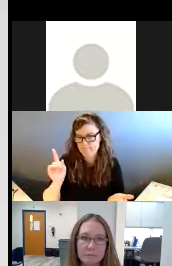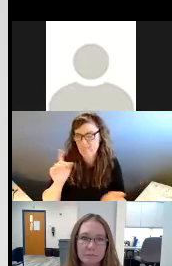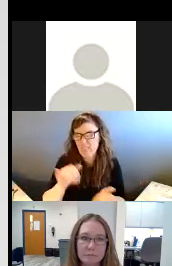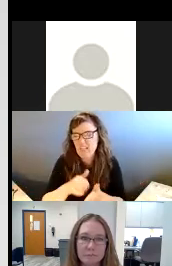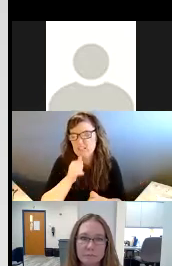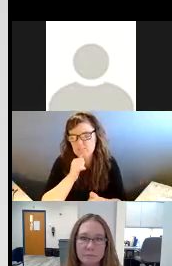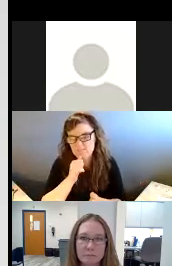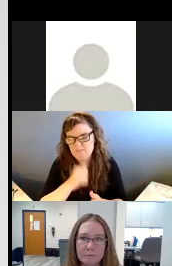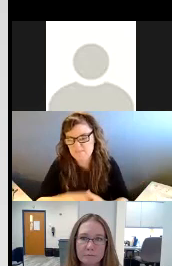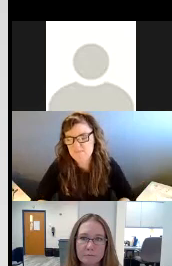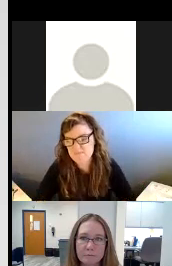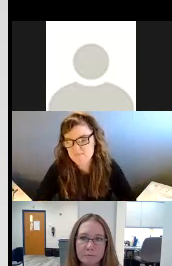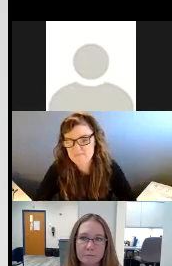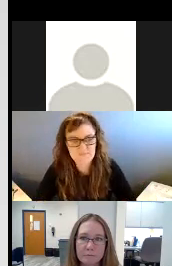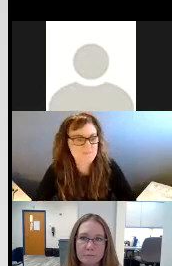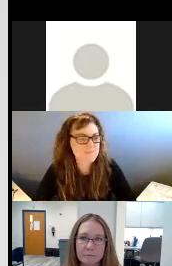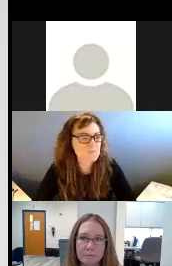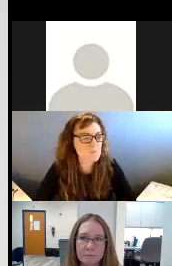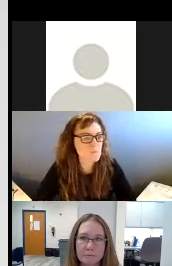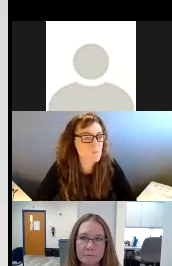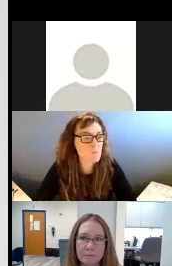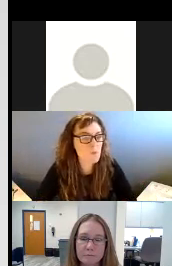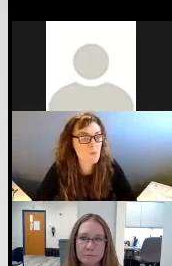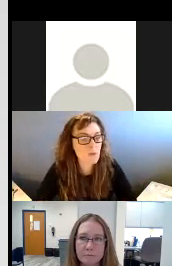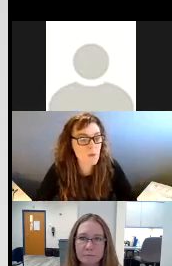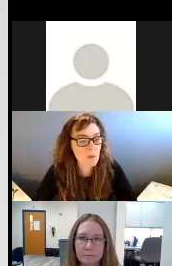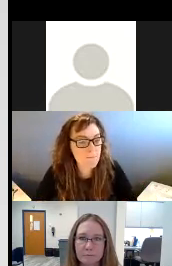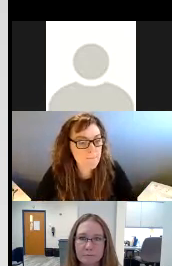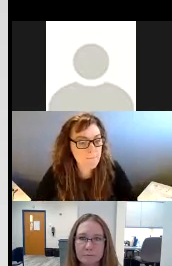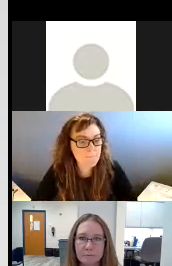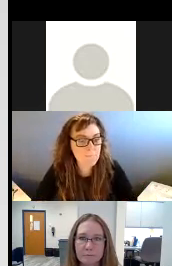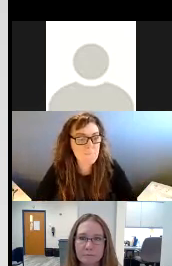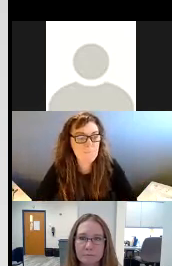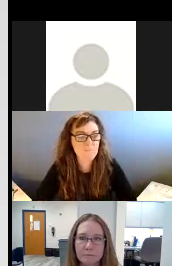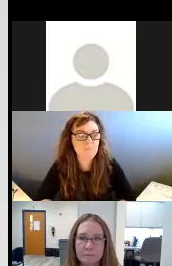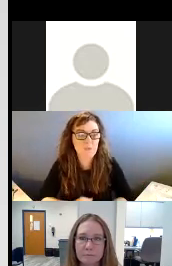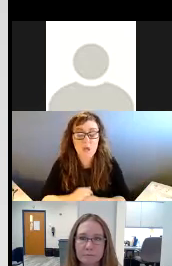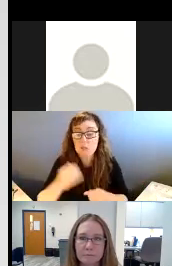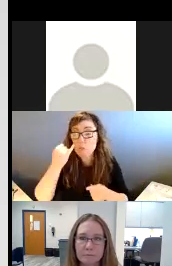SPACES, THIS WOULD BE ESPECIALLY TRUE FOR MORE ACTIVE TYPES OF THERAPY SESSIONS MAYBE.